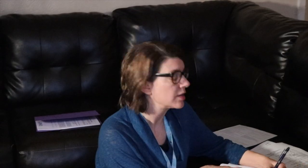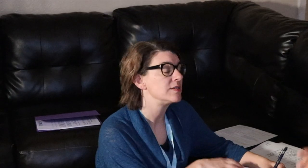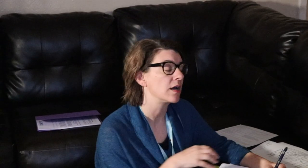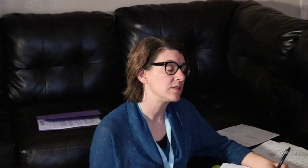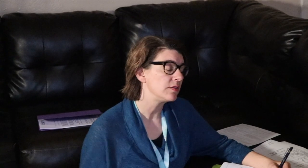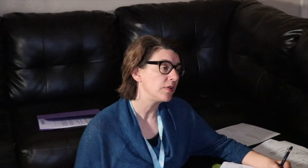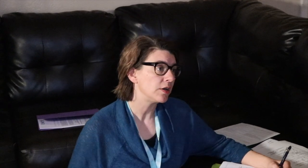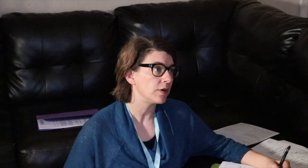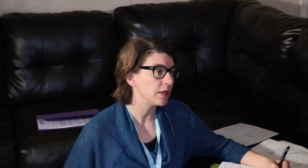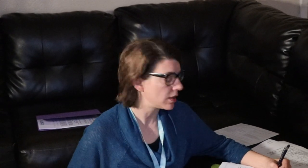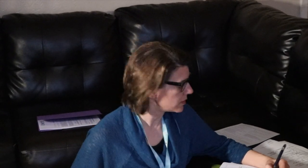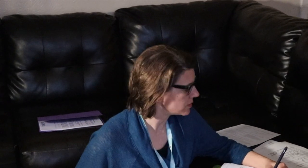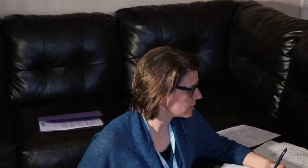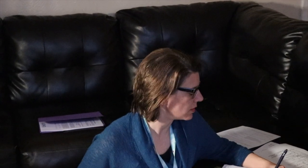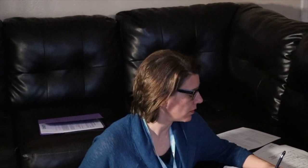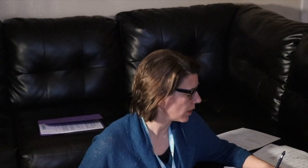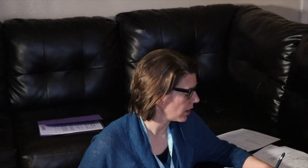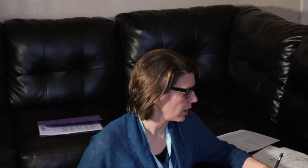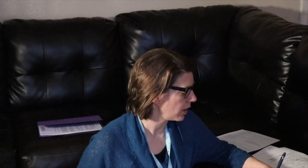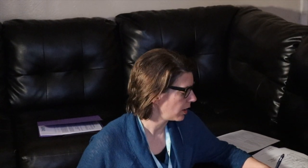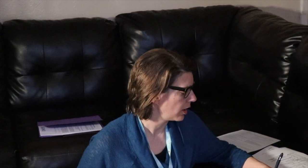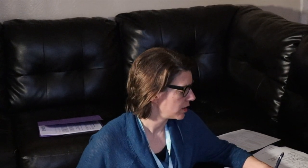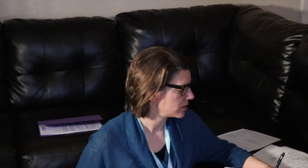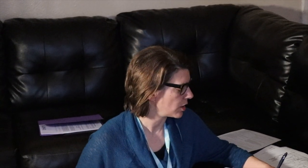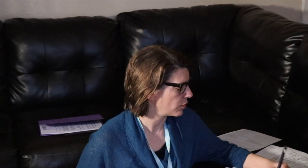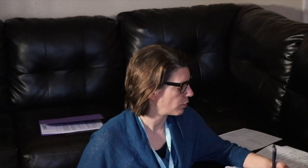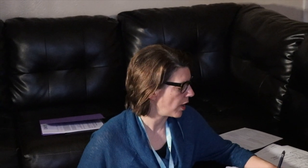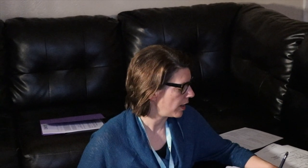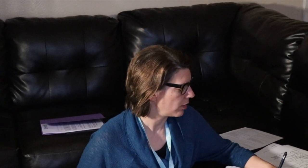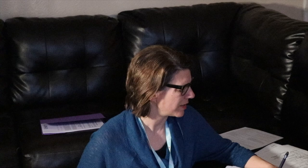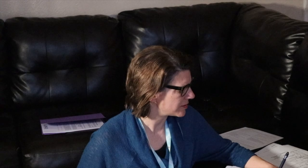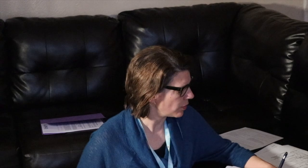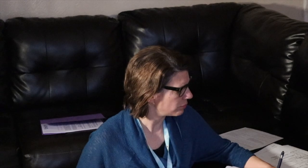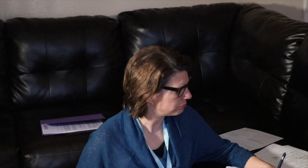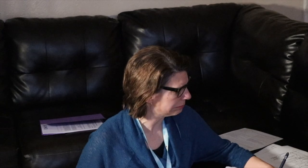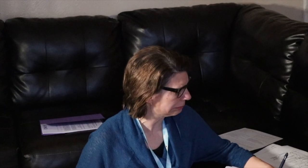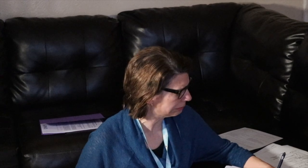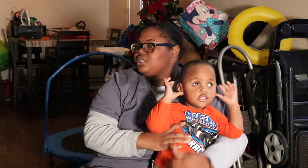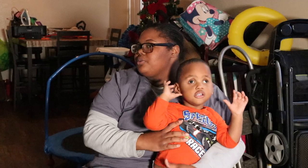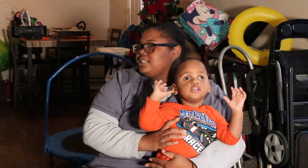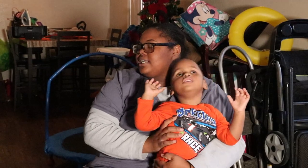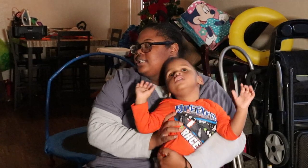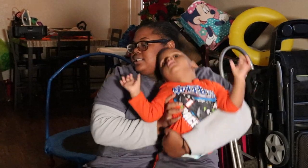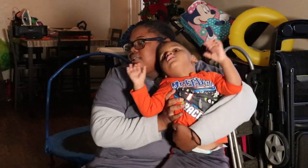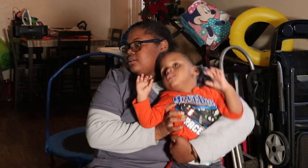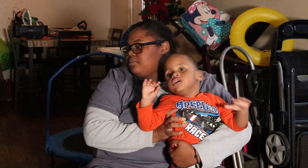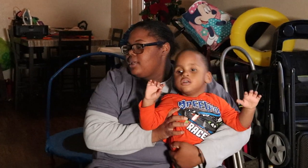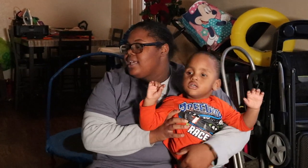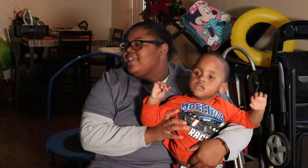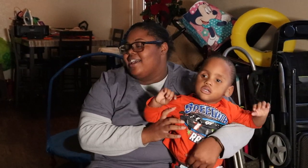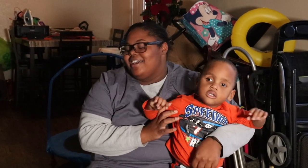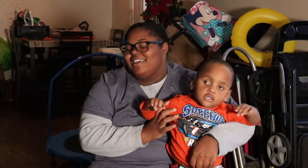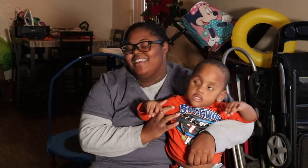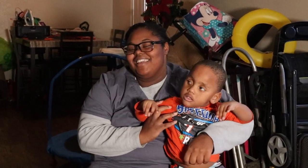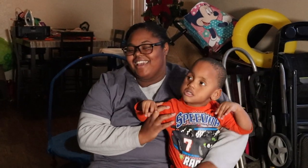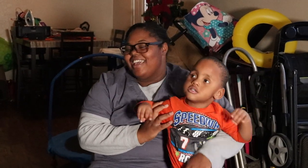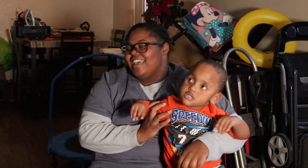Conductive hearing loss? Yes...yes. And they wanted to retest him, yeah, yeah.